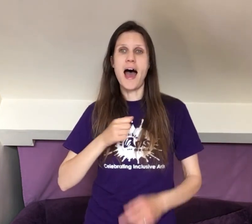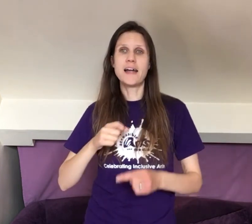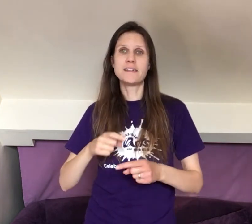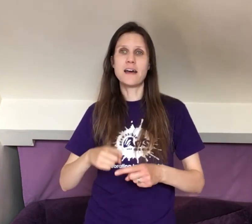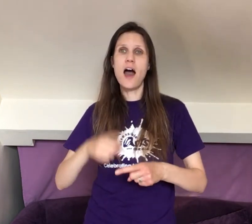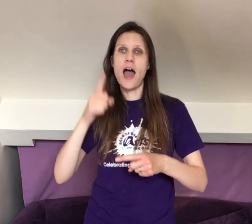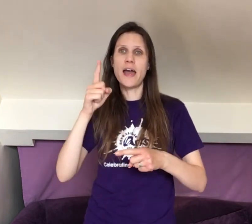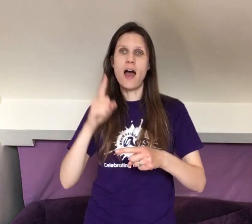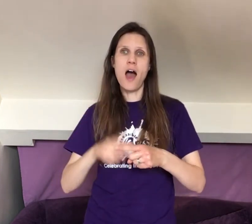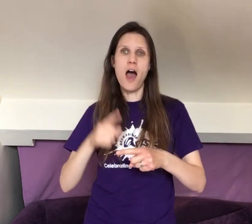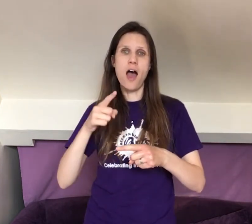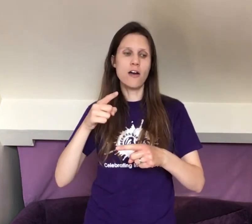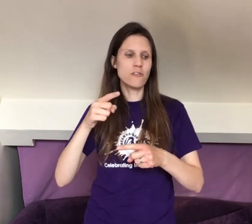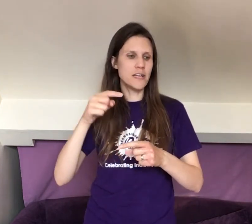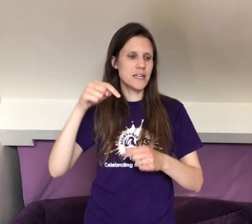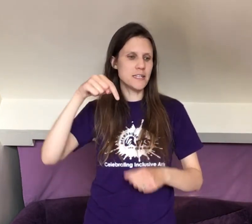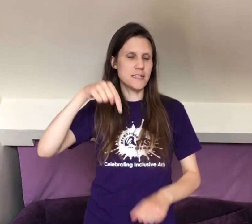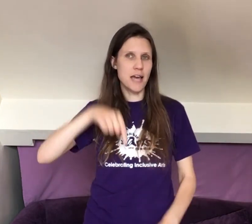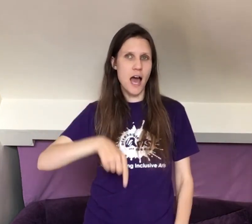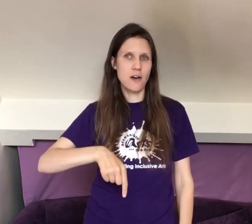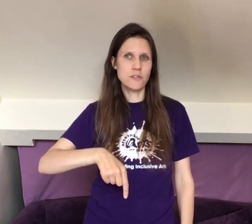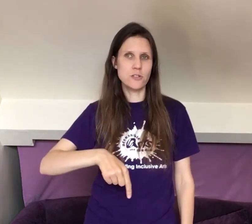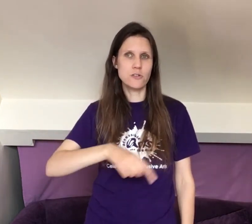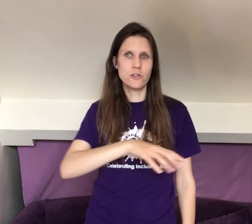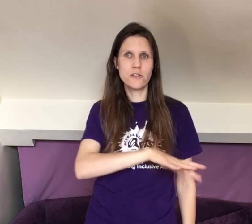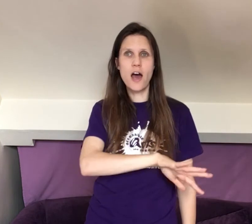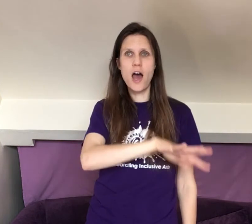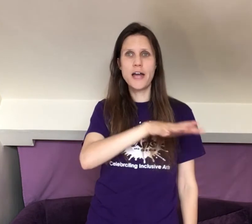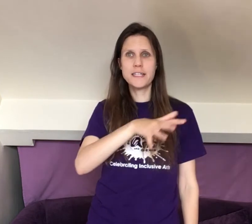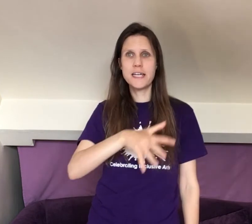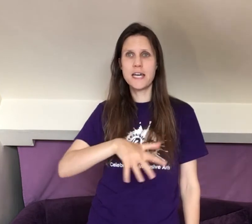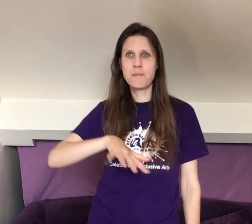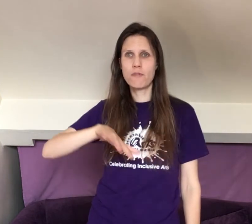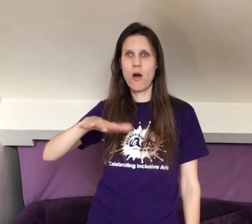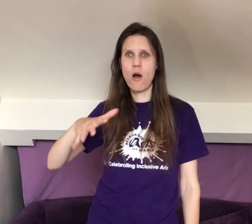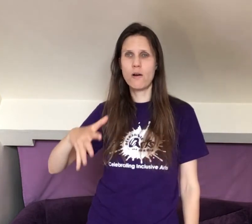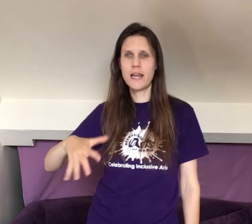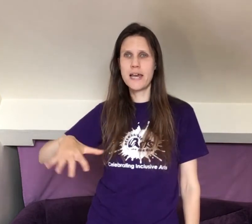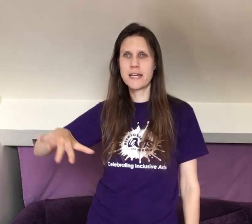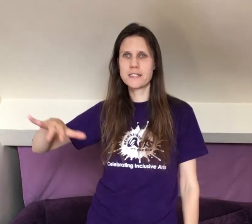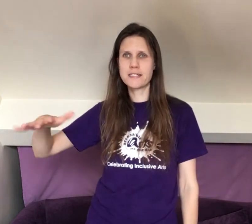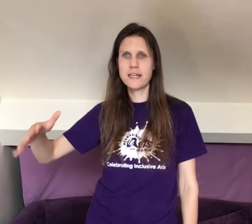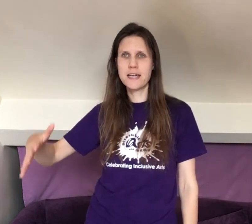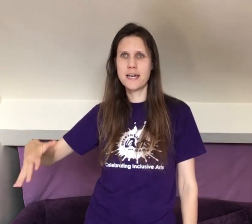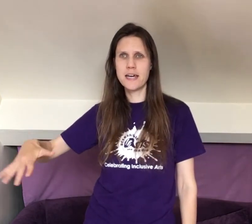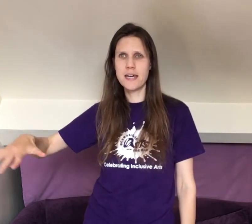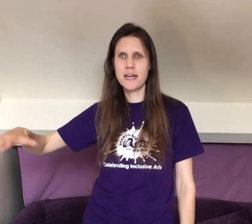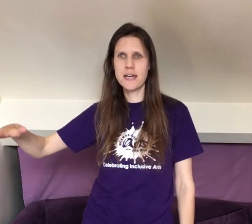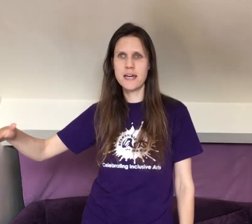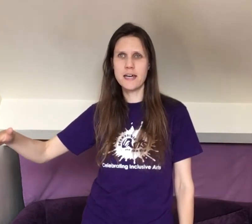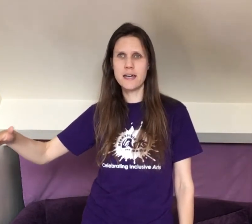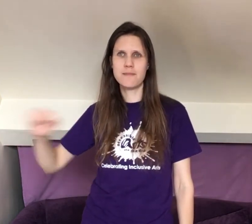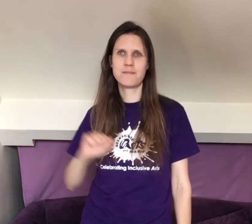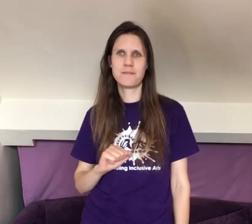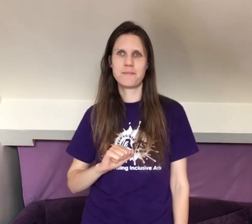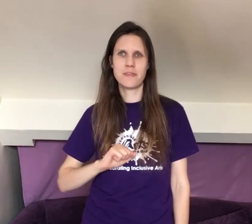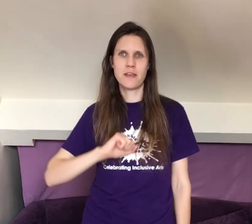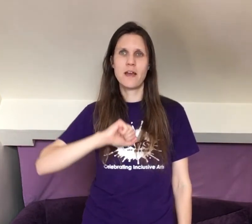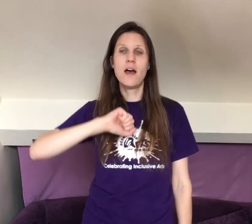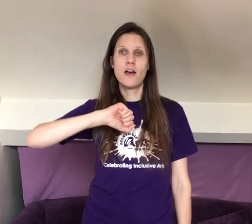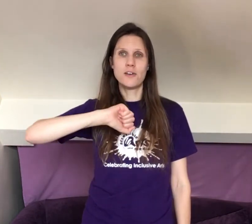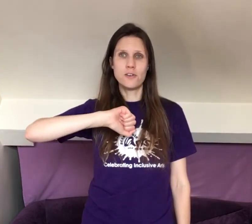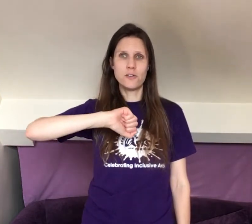And I hurried down to the deep rolling sea.